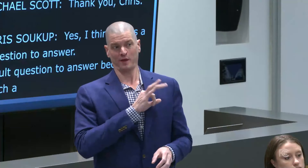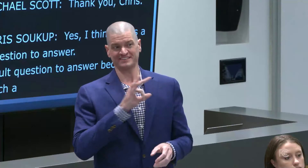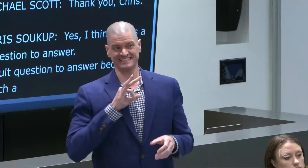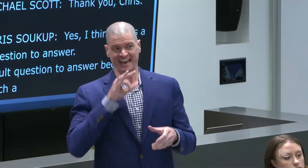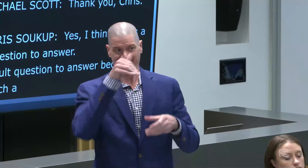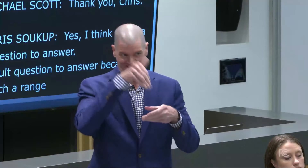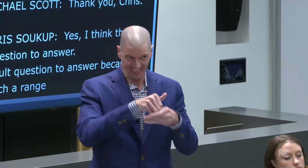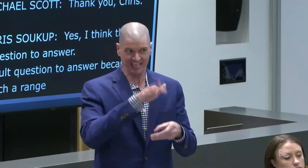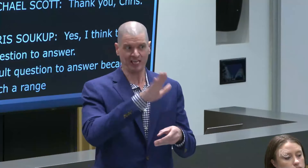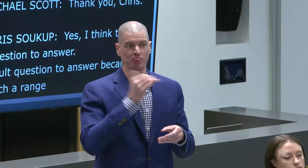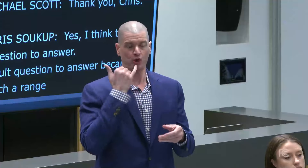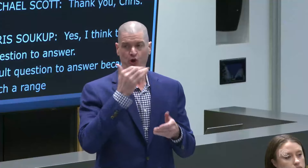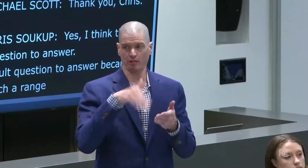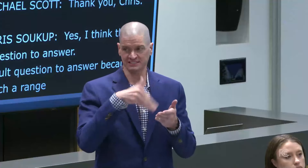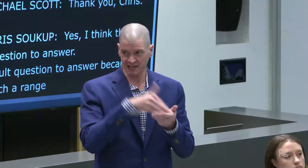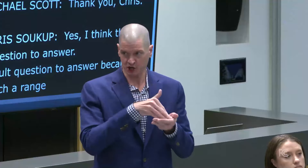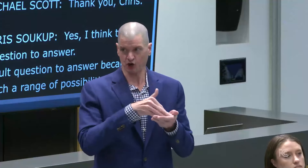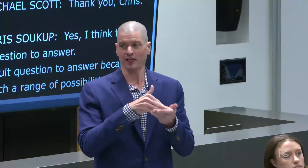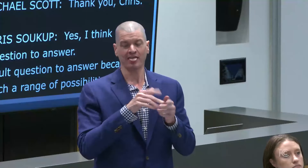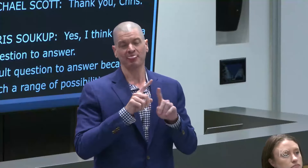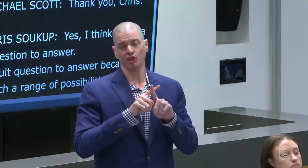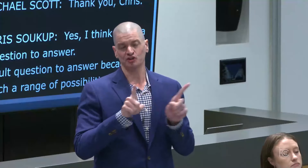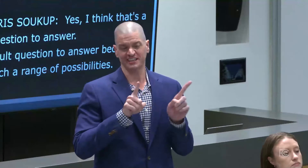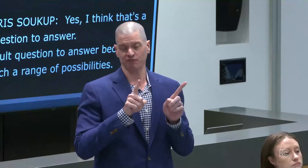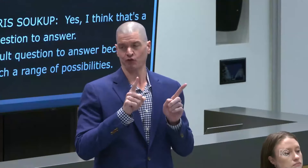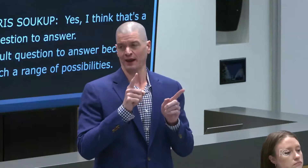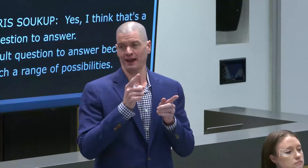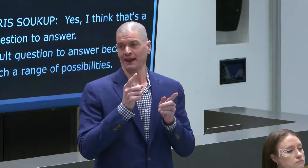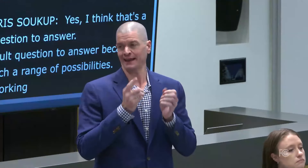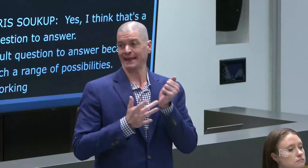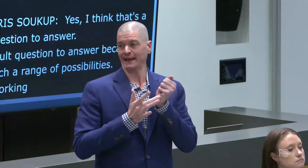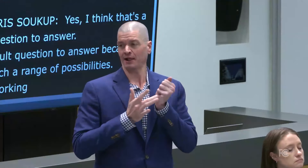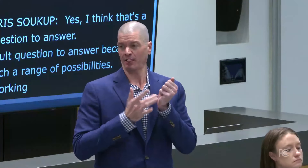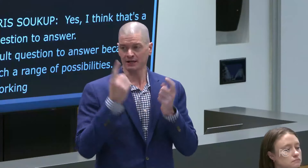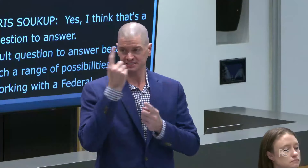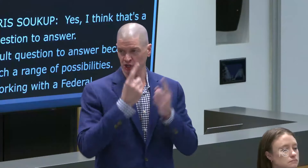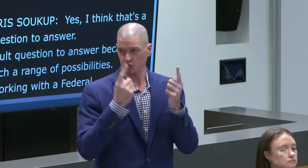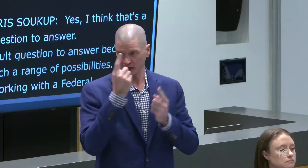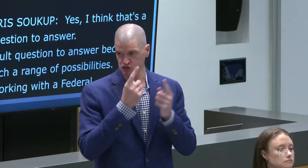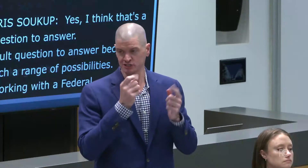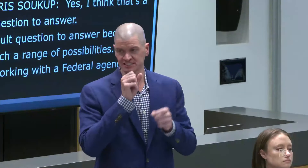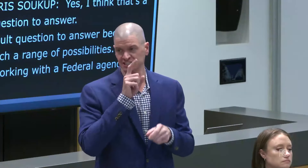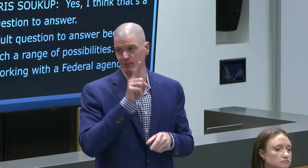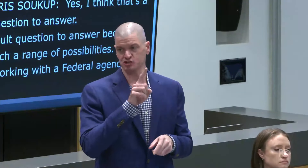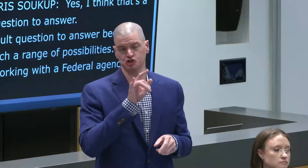ANSWER BECAUSE THERE IS SUCH A RANGE OF POSSIBILITIES. IF YOU'RE WORKING WITH A